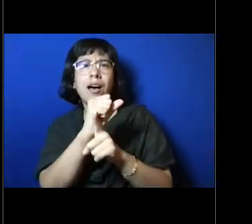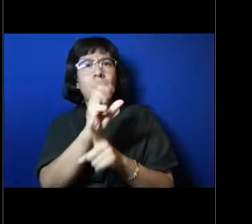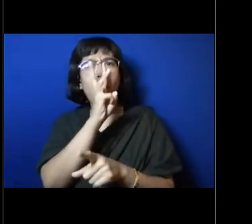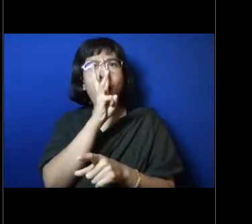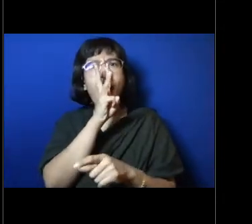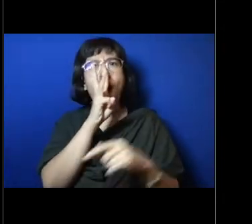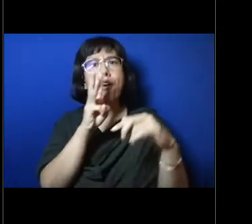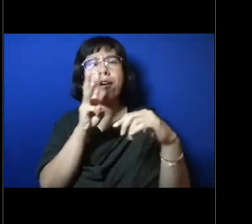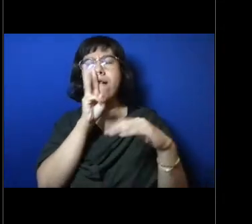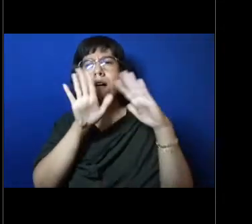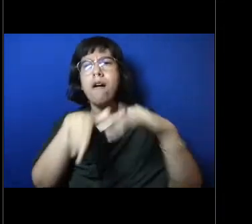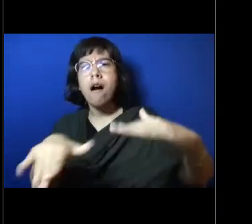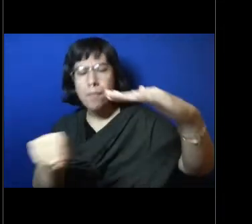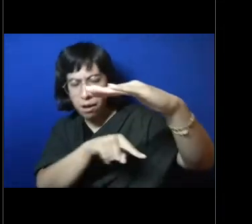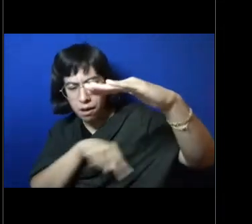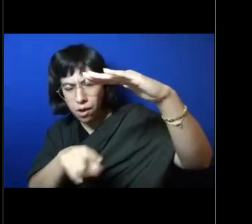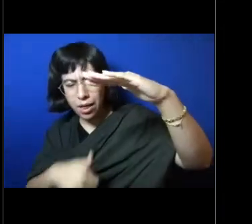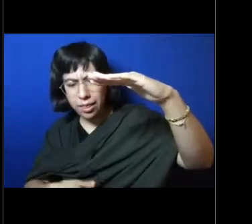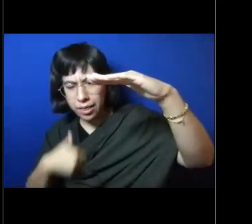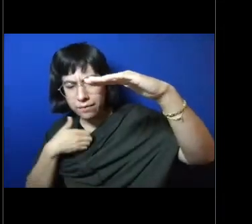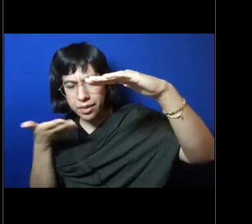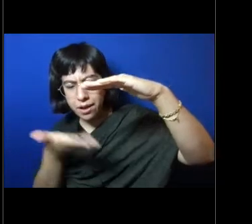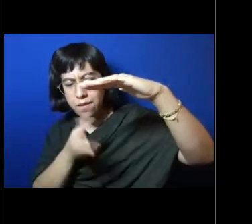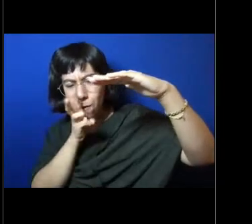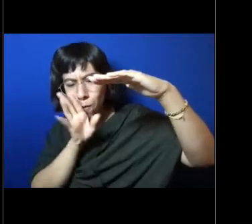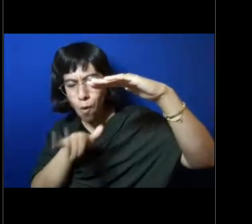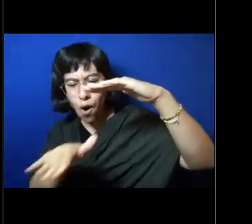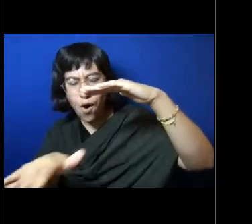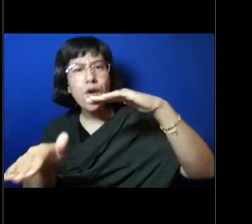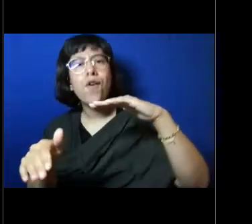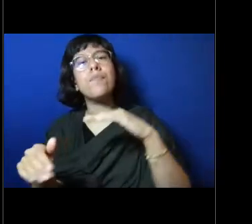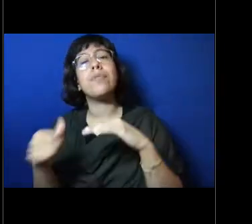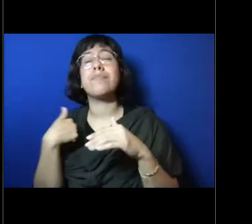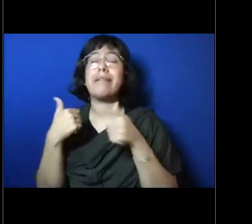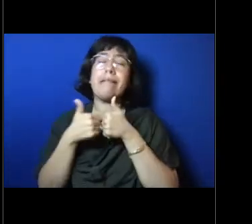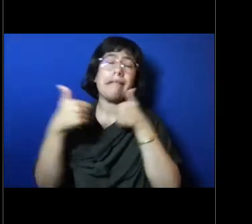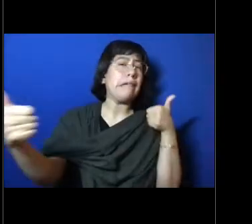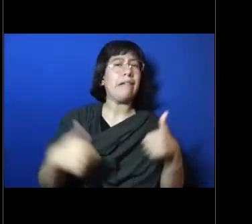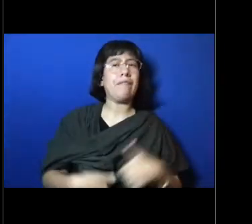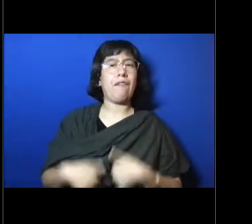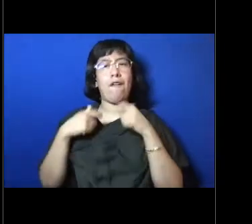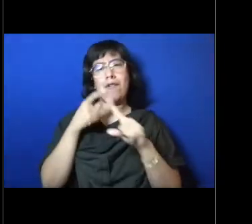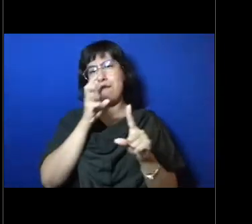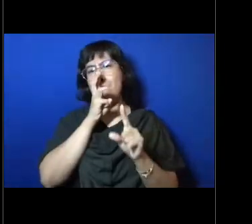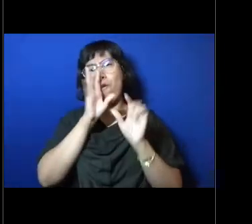but I was far from the ocean, but still very interested in pursuing a career